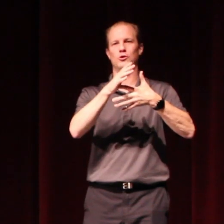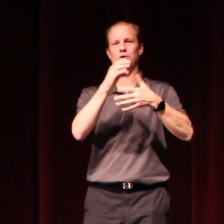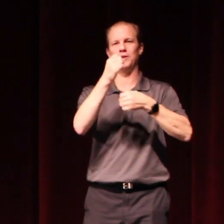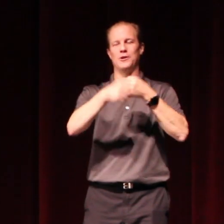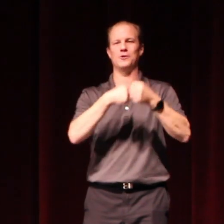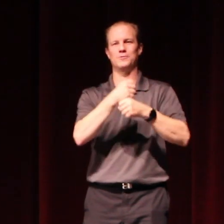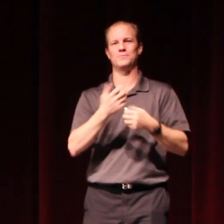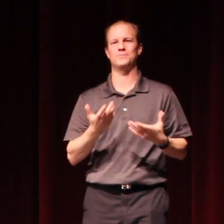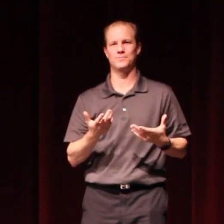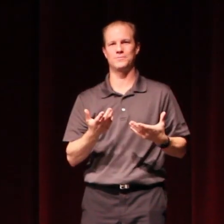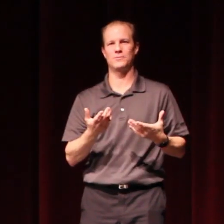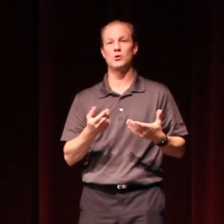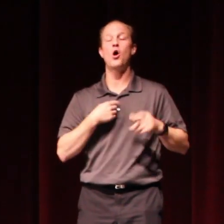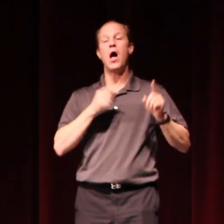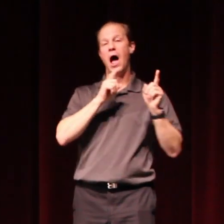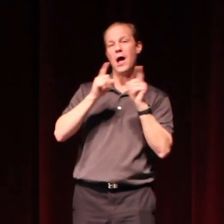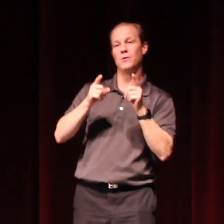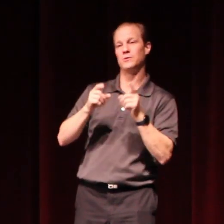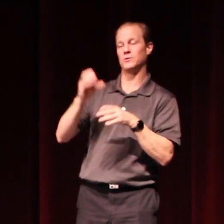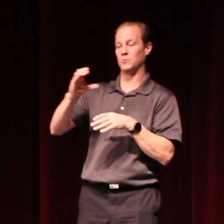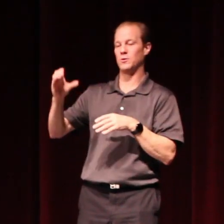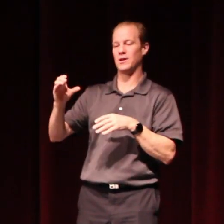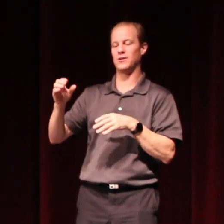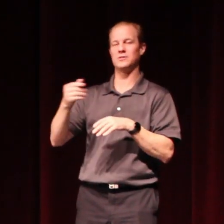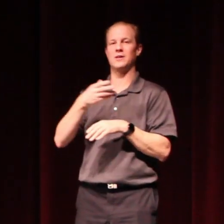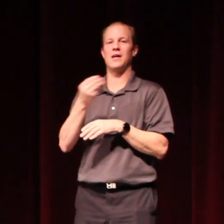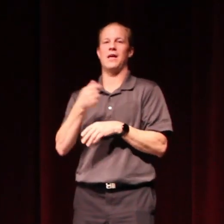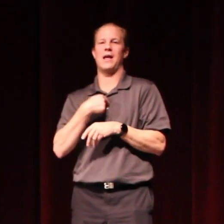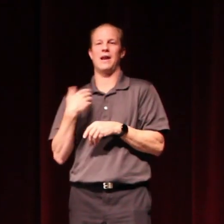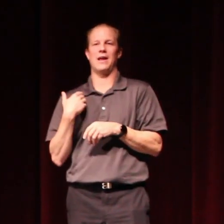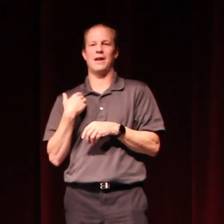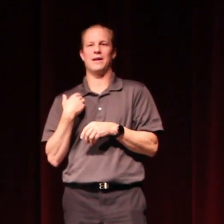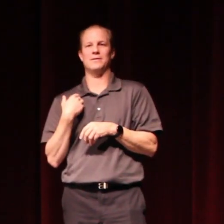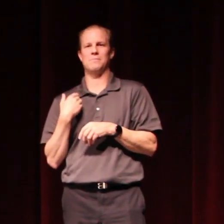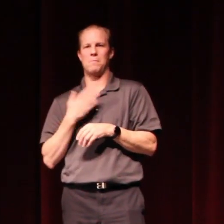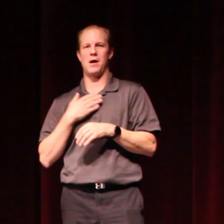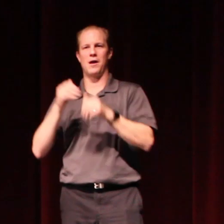and ironically had my associates degree before I had my high school diploma.